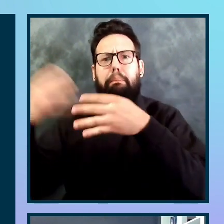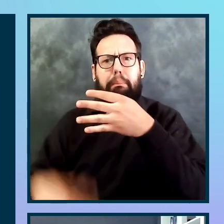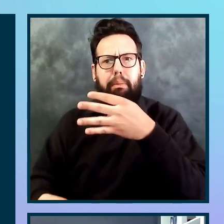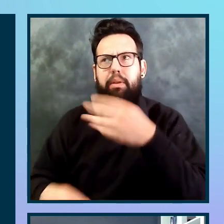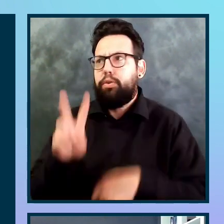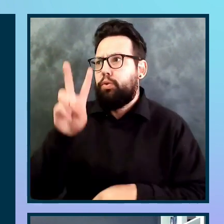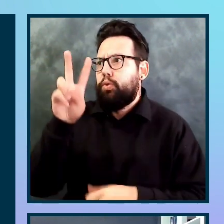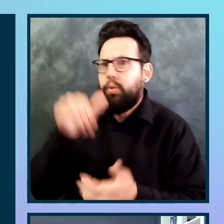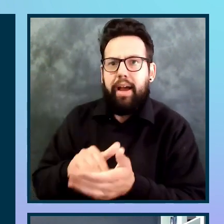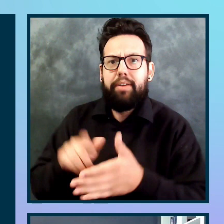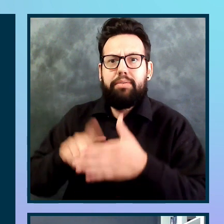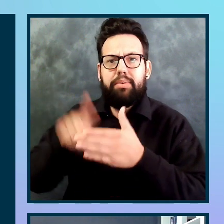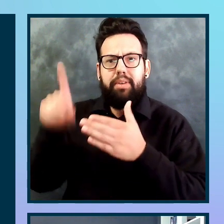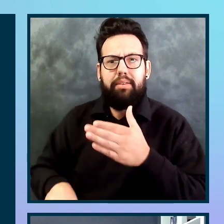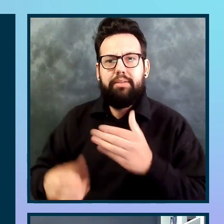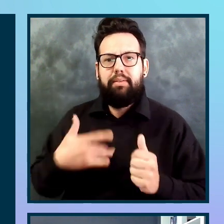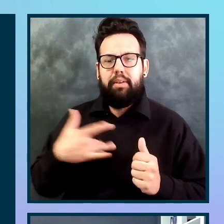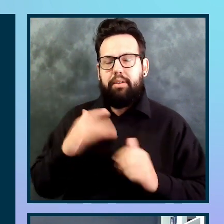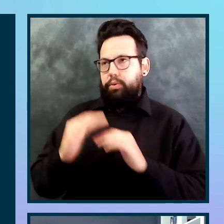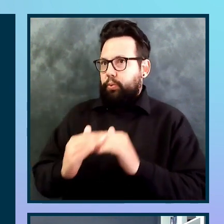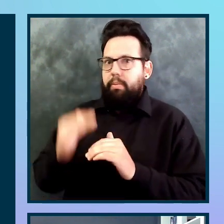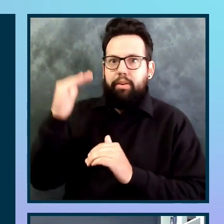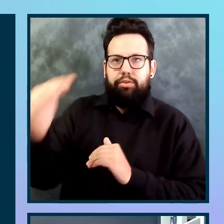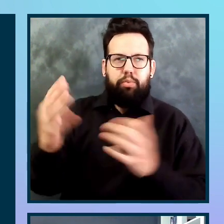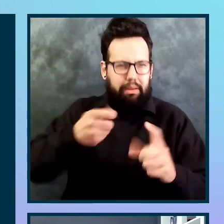2000 items that we need to filter somehow to get to where we want.